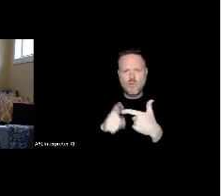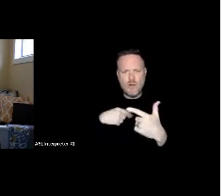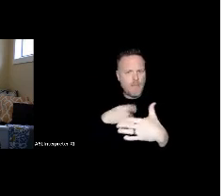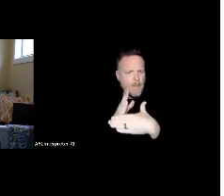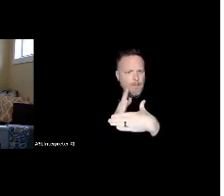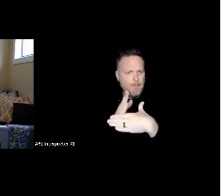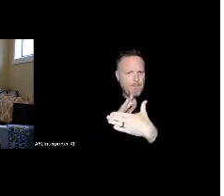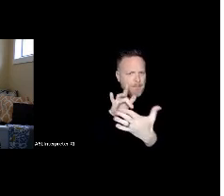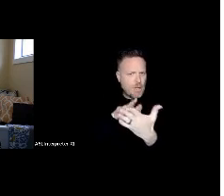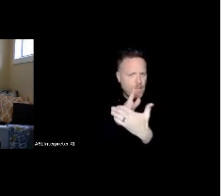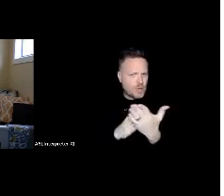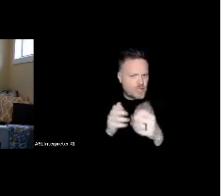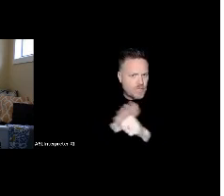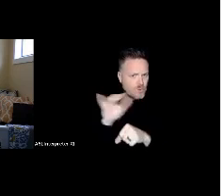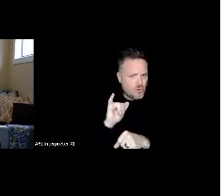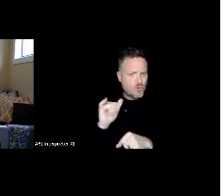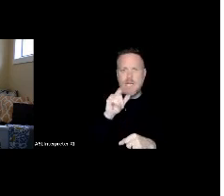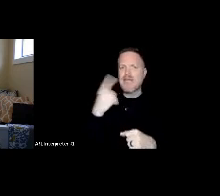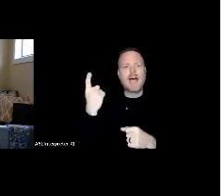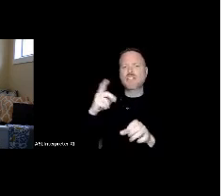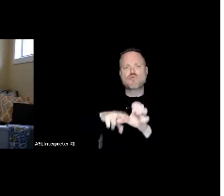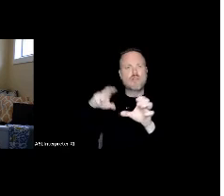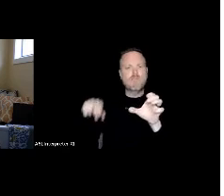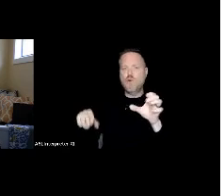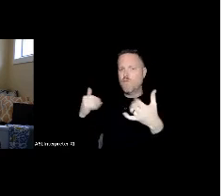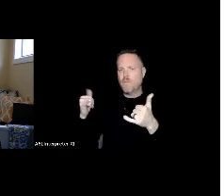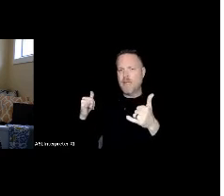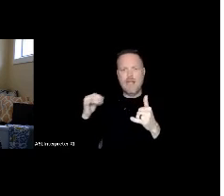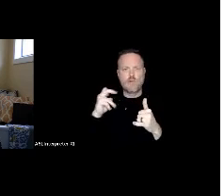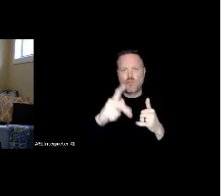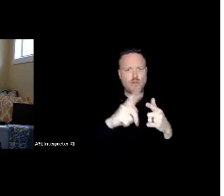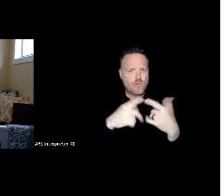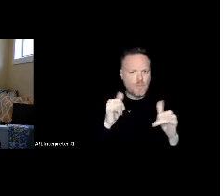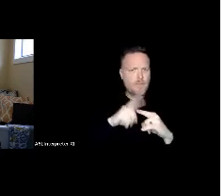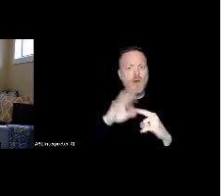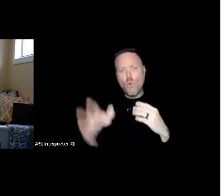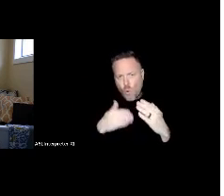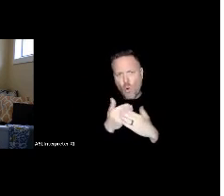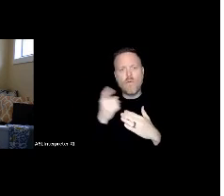Not just removal from play and return to play but all of the rest, return to school and return